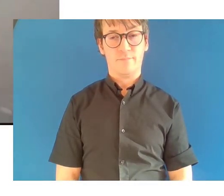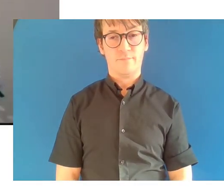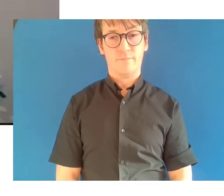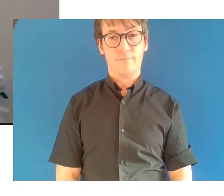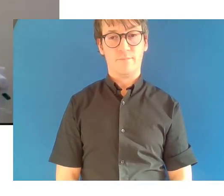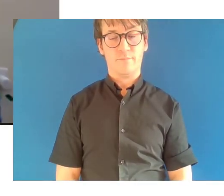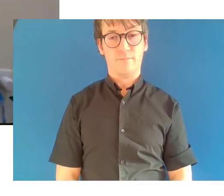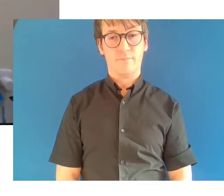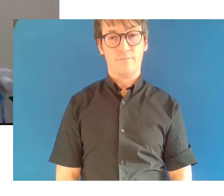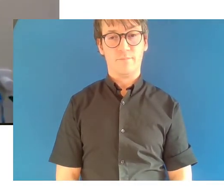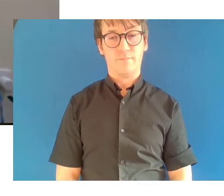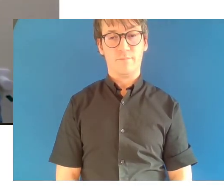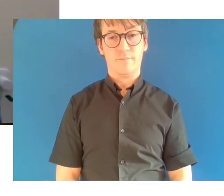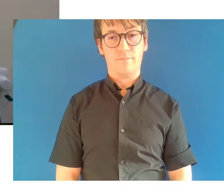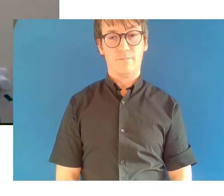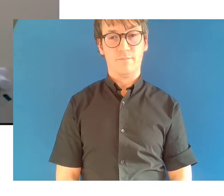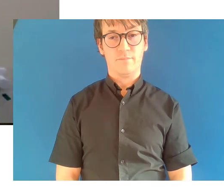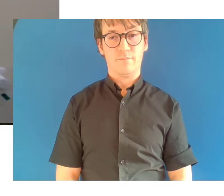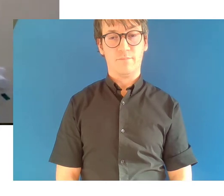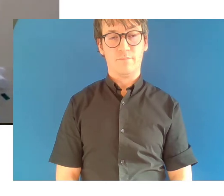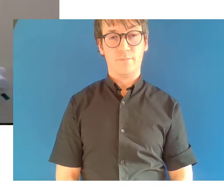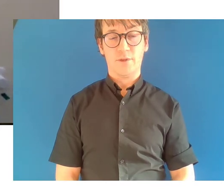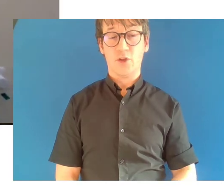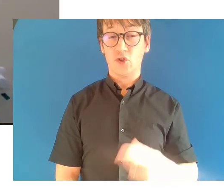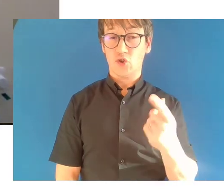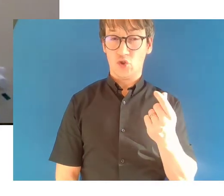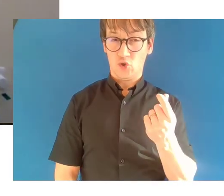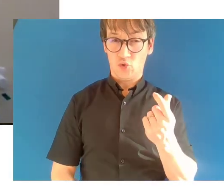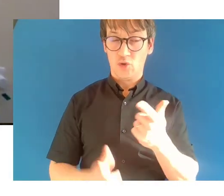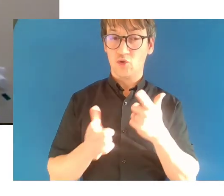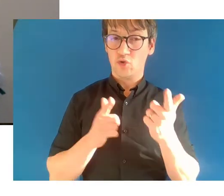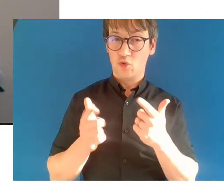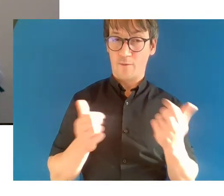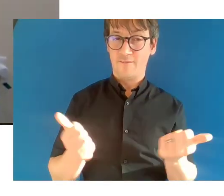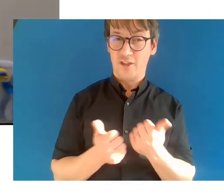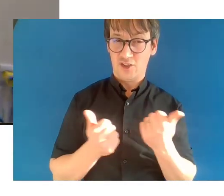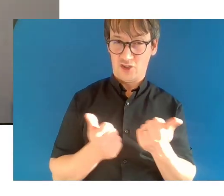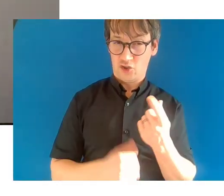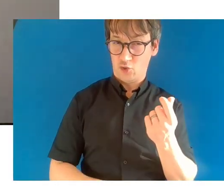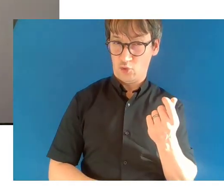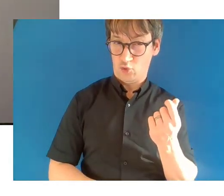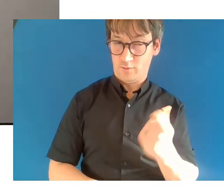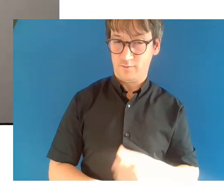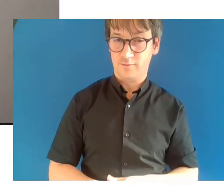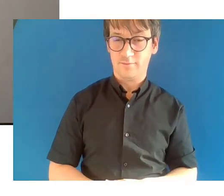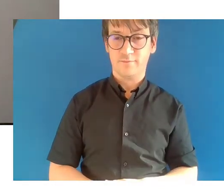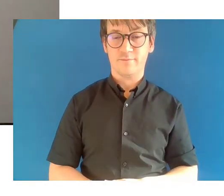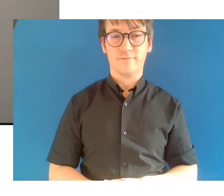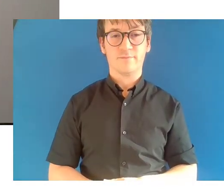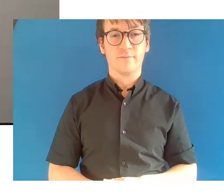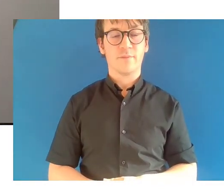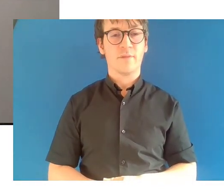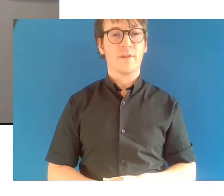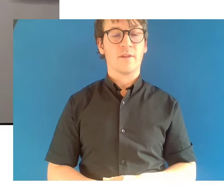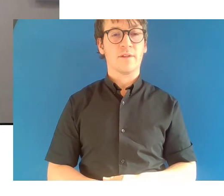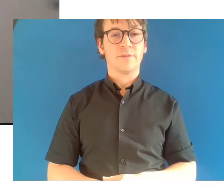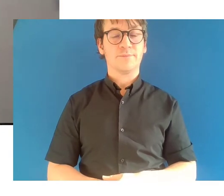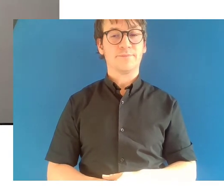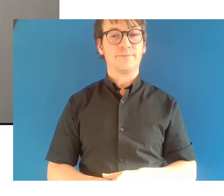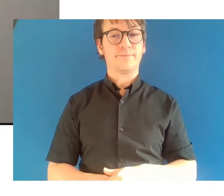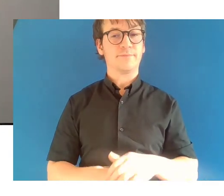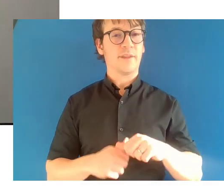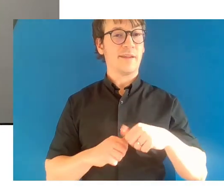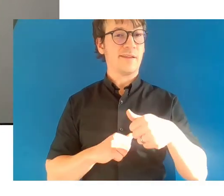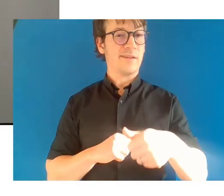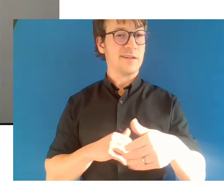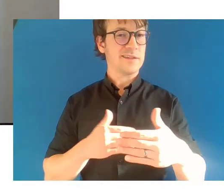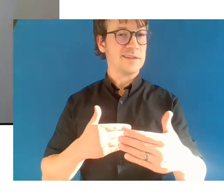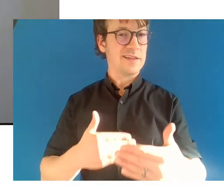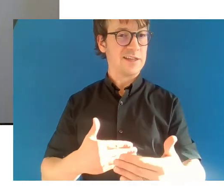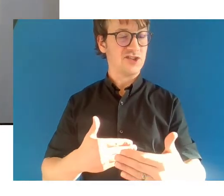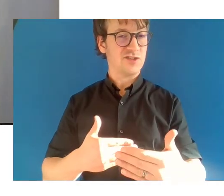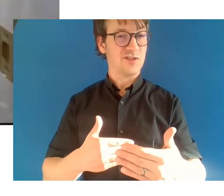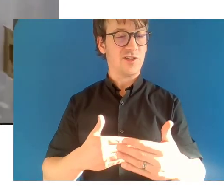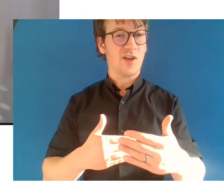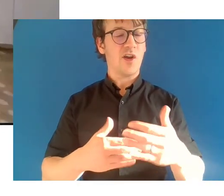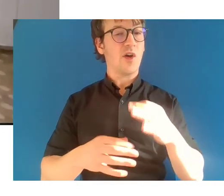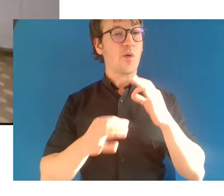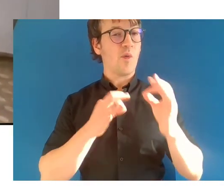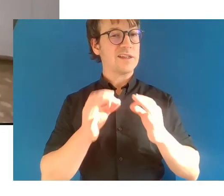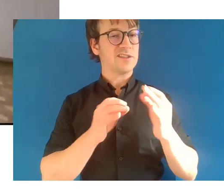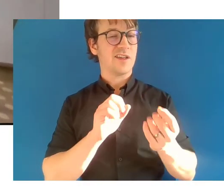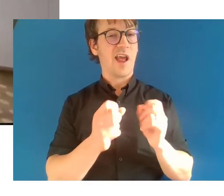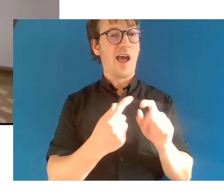I'm going to end this tour and go onto a question answer session.